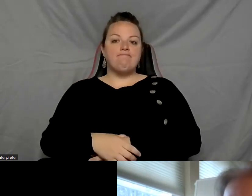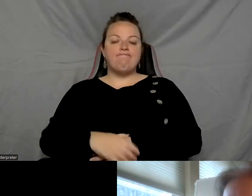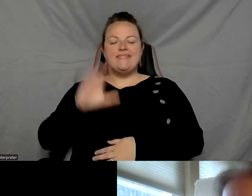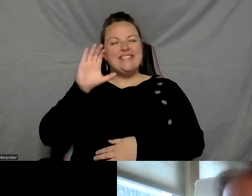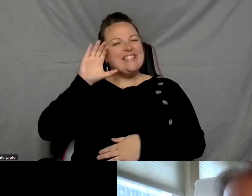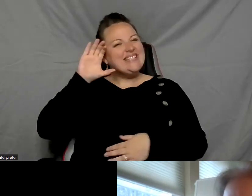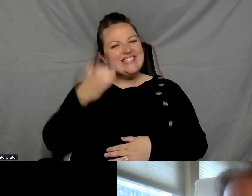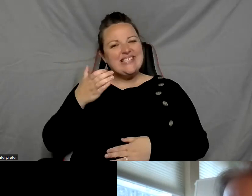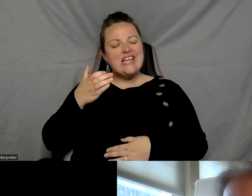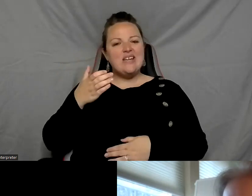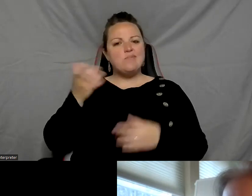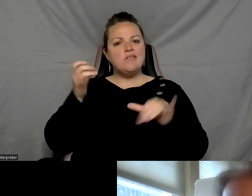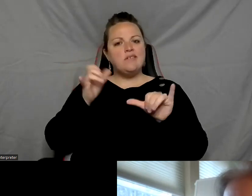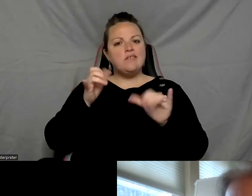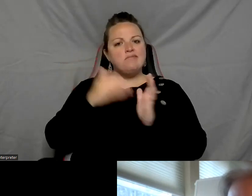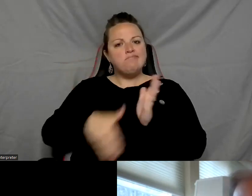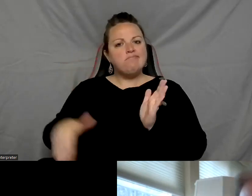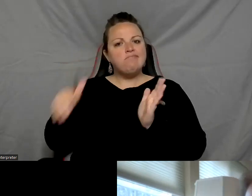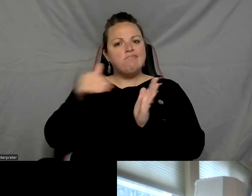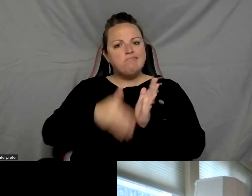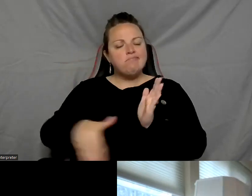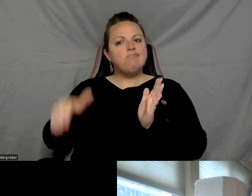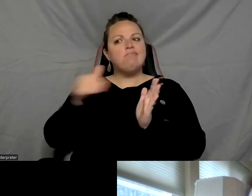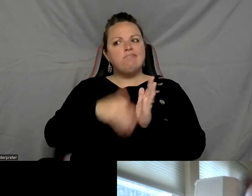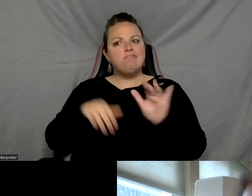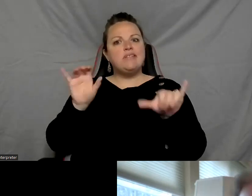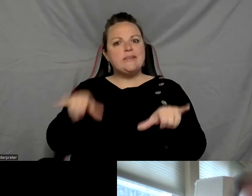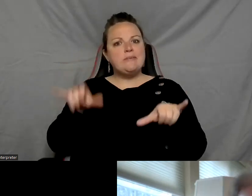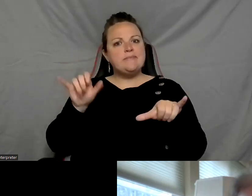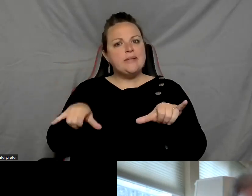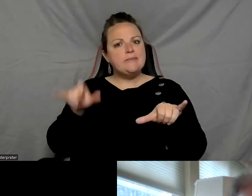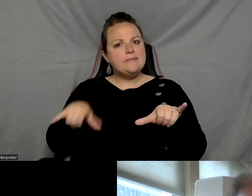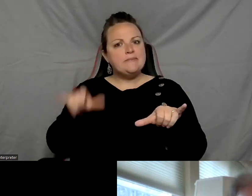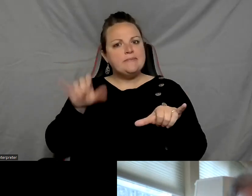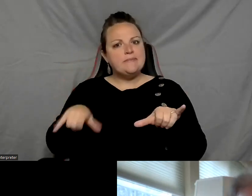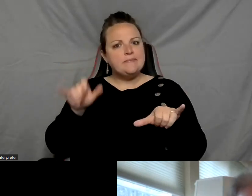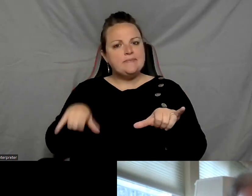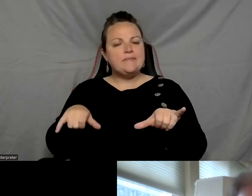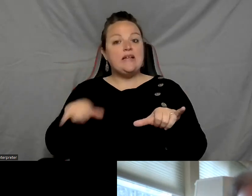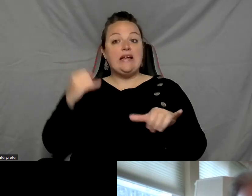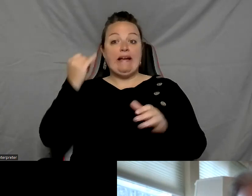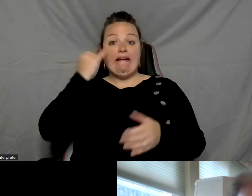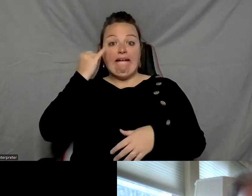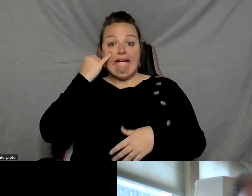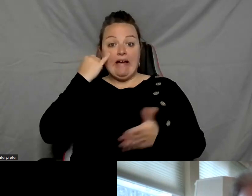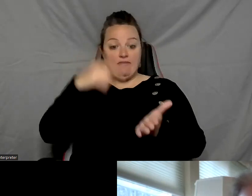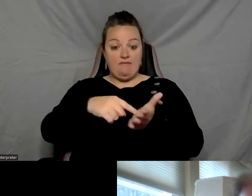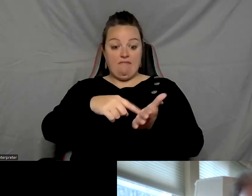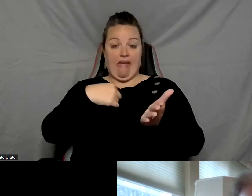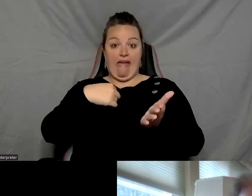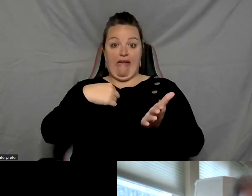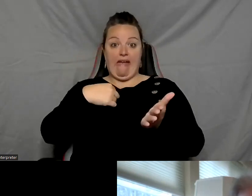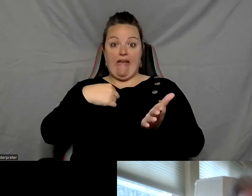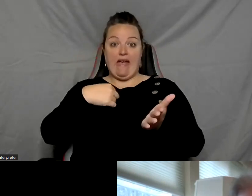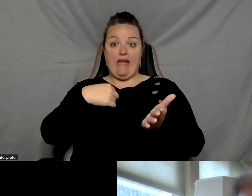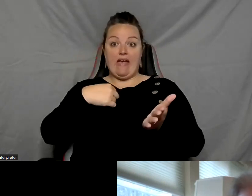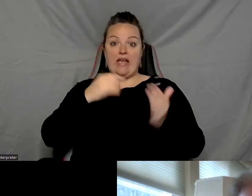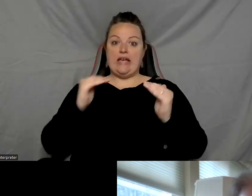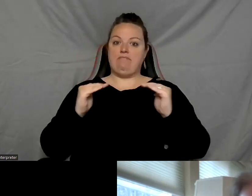always seeing, if we could just get paid what we are worth every single year, we wouldn't